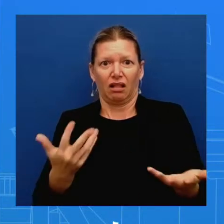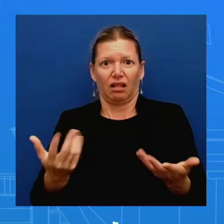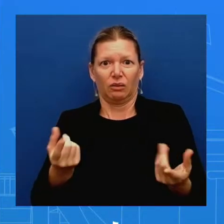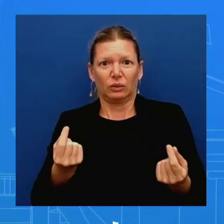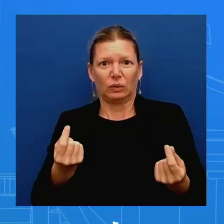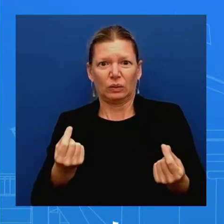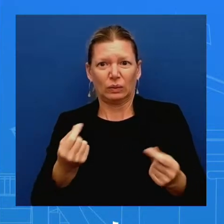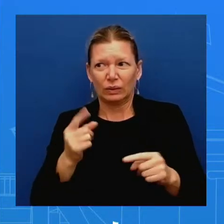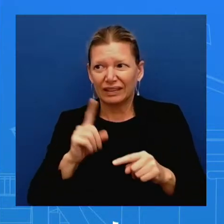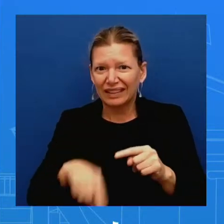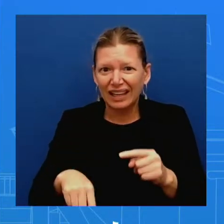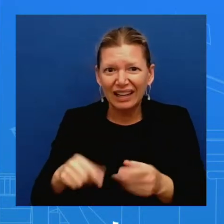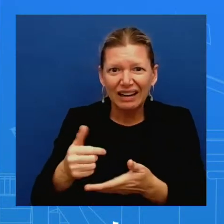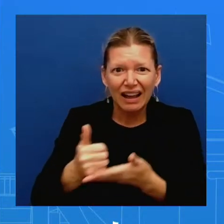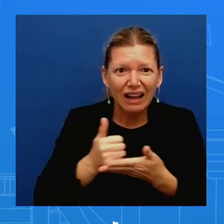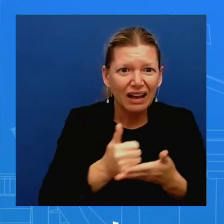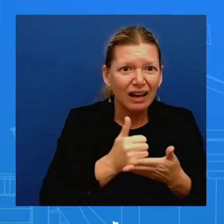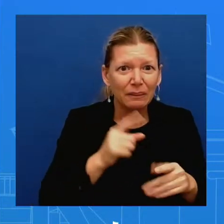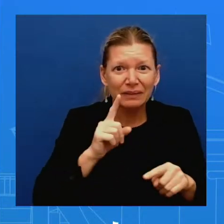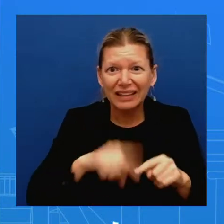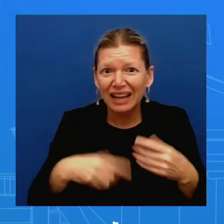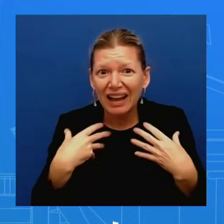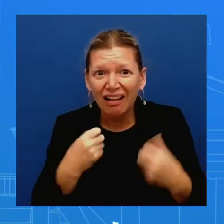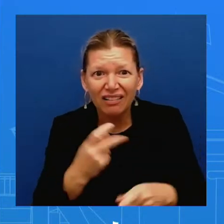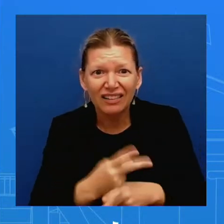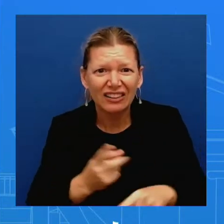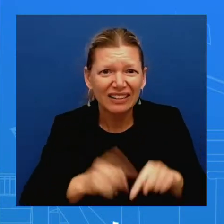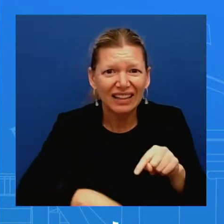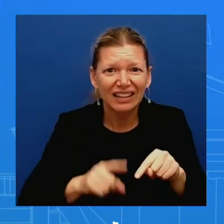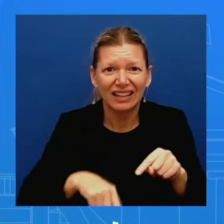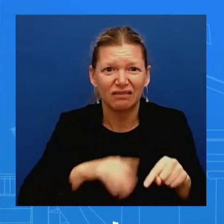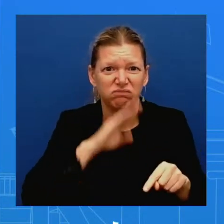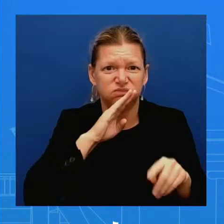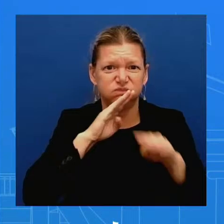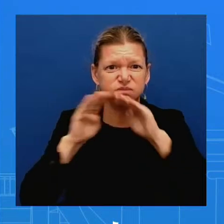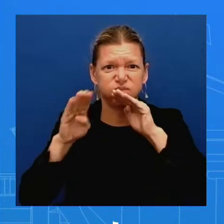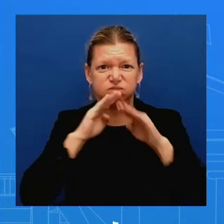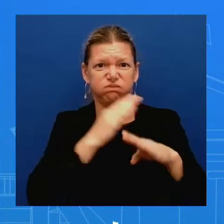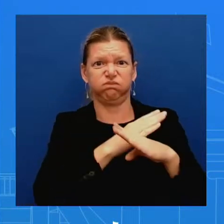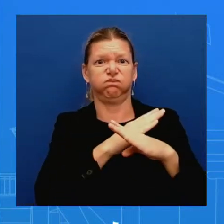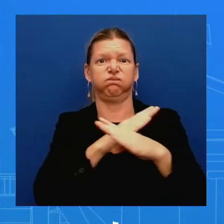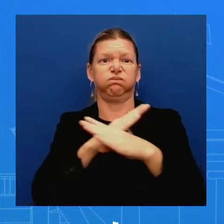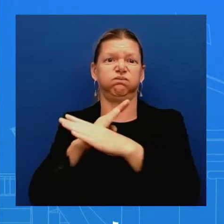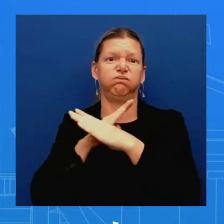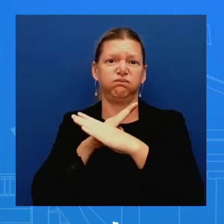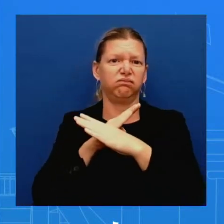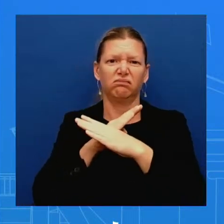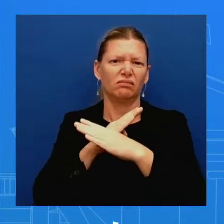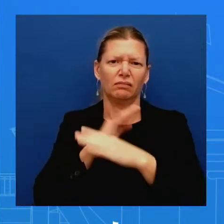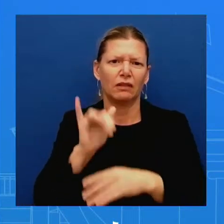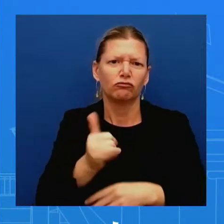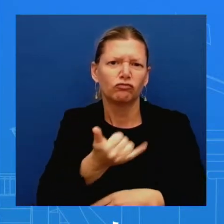I mean, that's -- should not be where we are as a country. It should not be. And then you have extreme Republicans that continue to talk about --